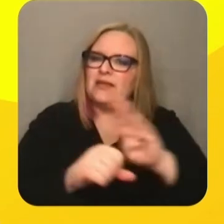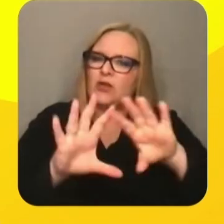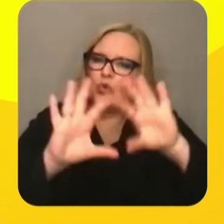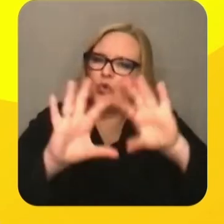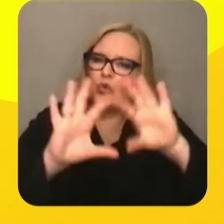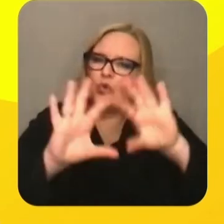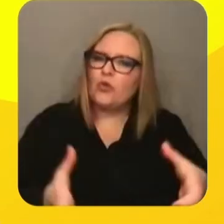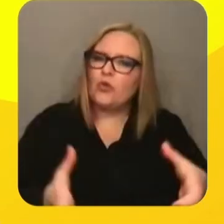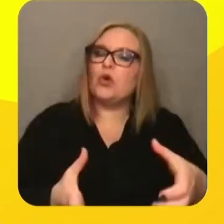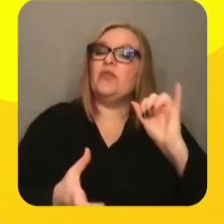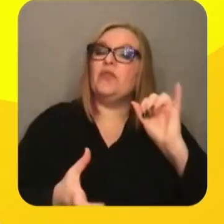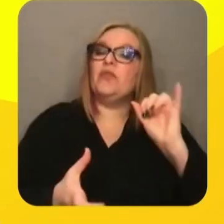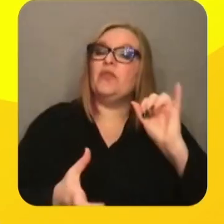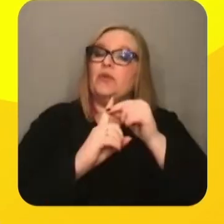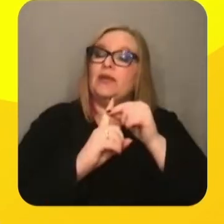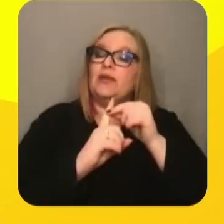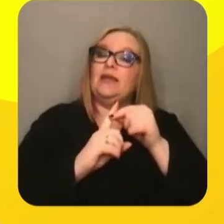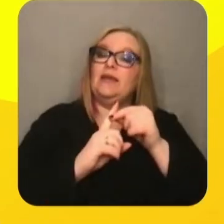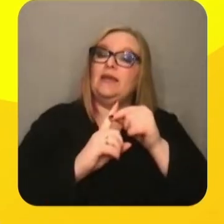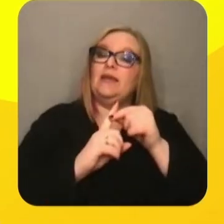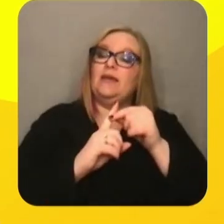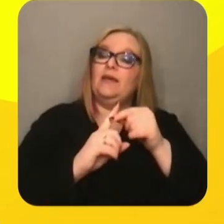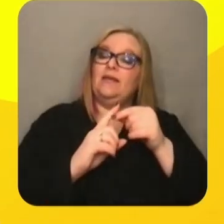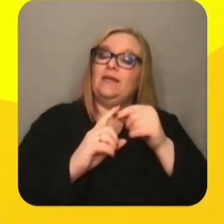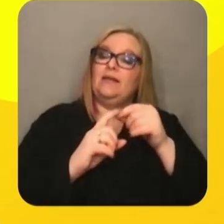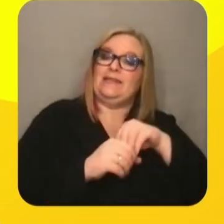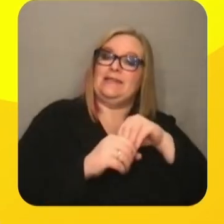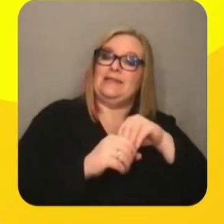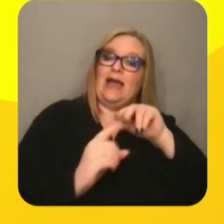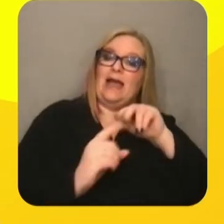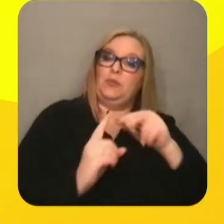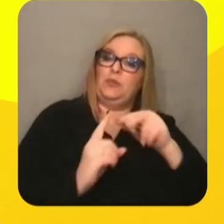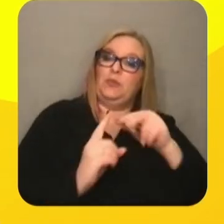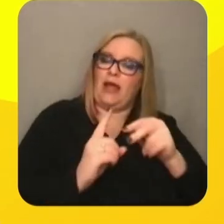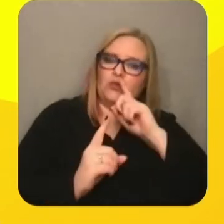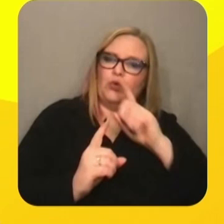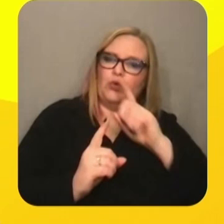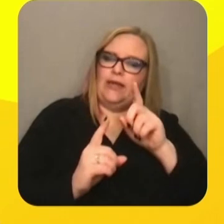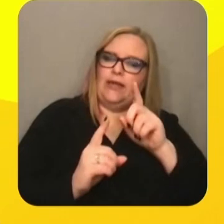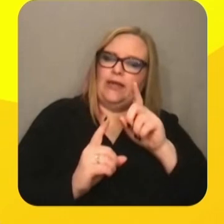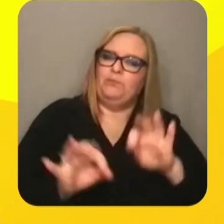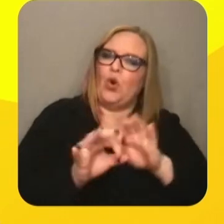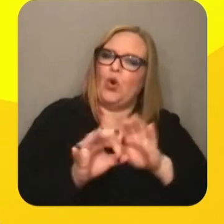and diverse perspective is why it's so important to have folks from different backgrounds at that table.